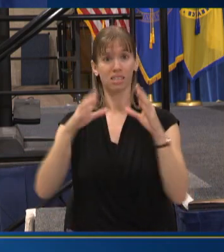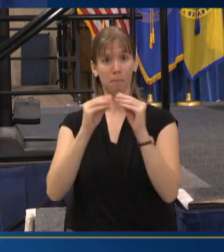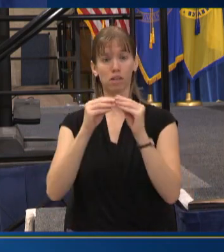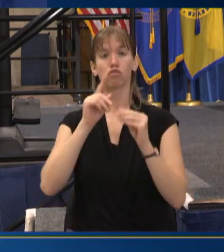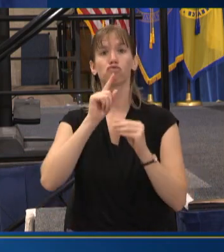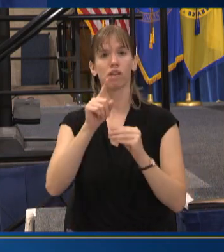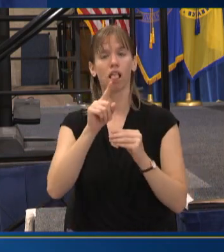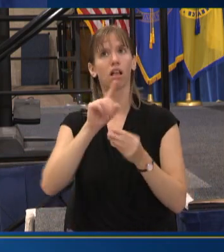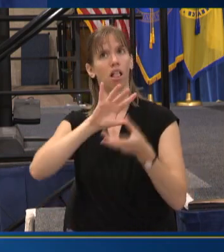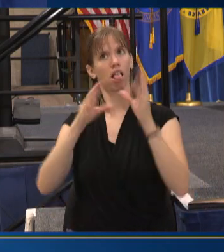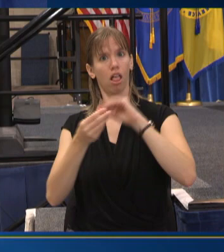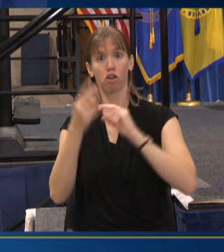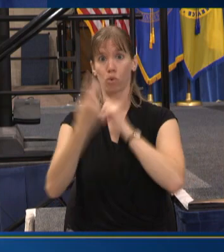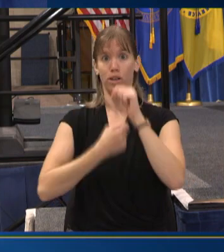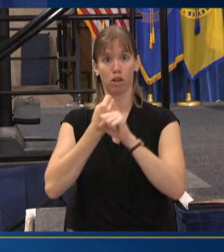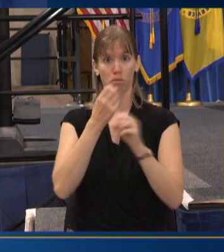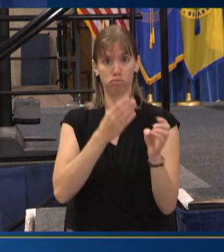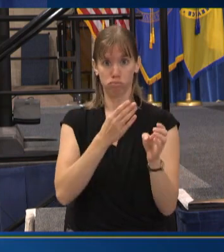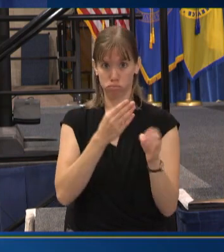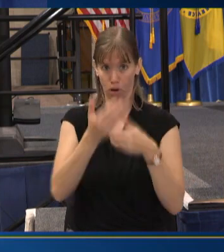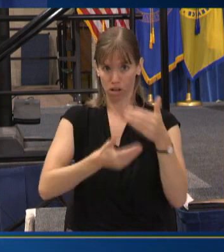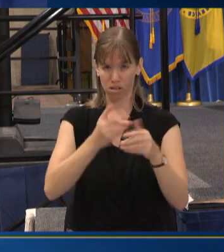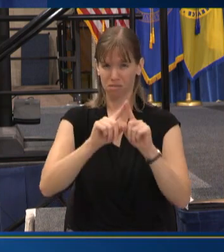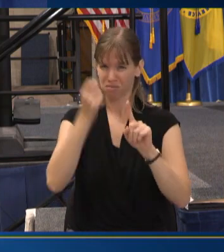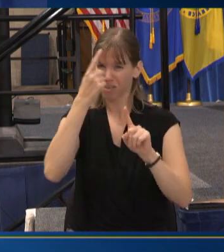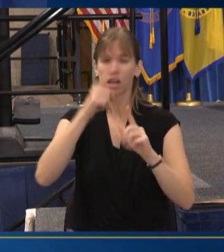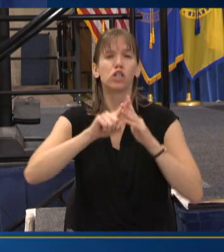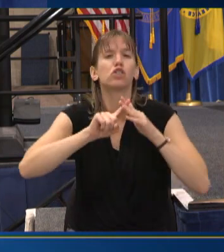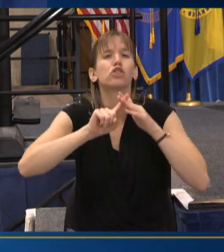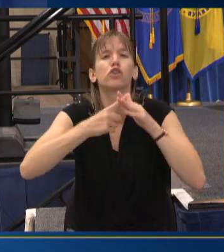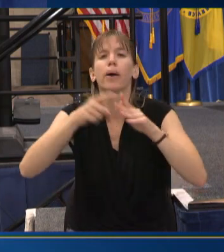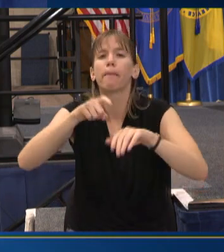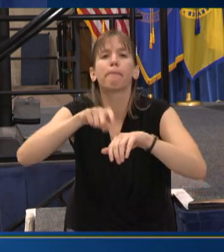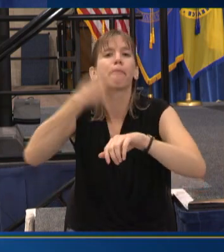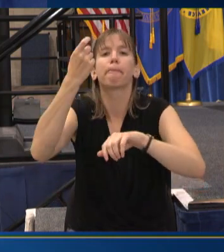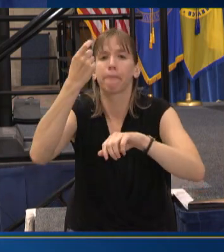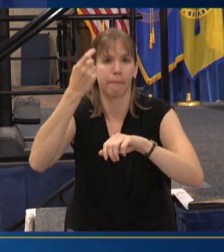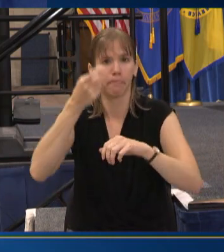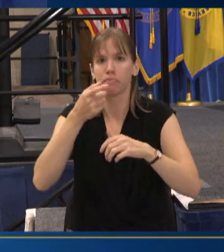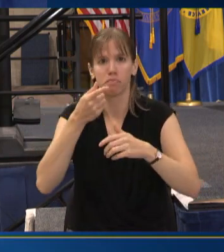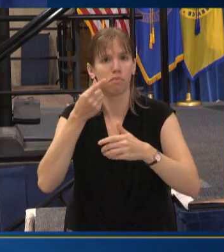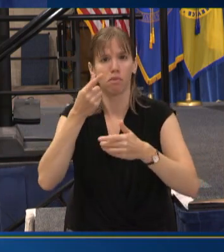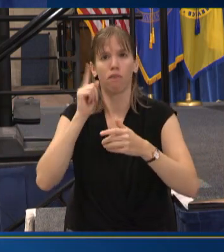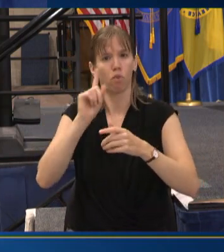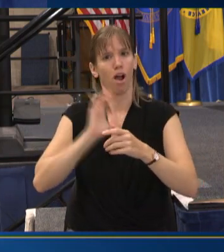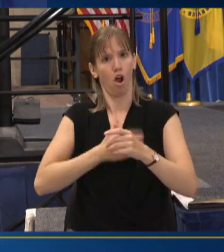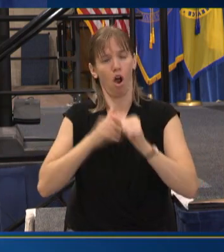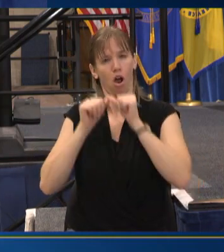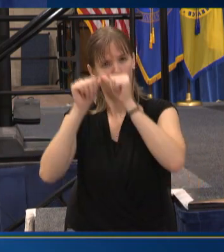process, it's also just the start of ongoing strengthening partnerships, both